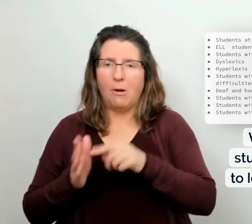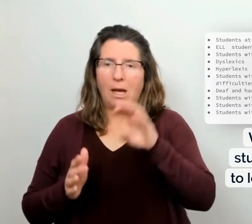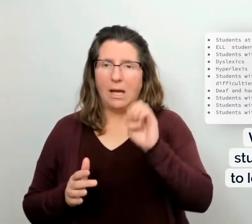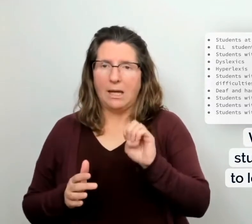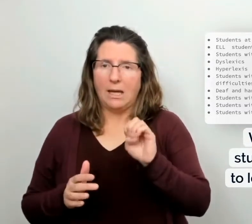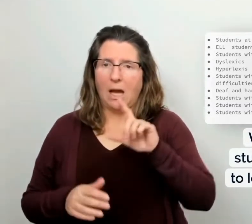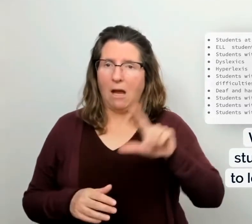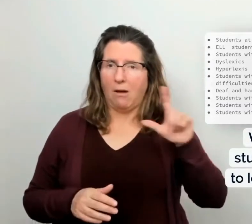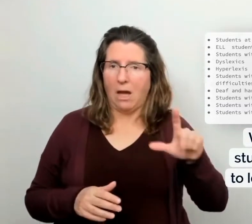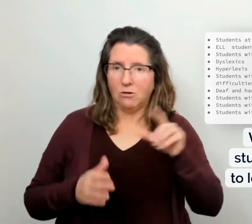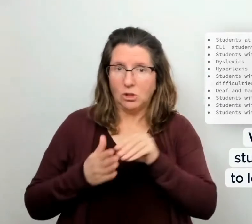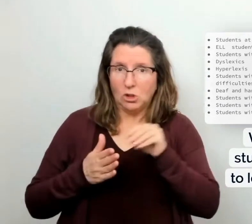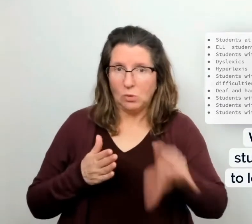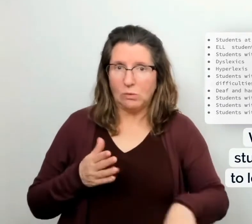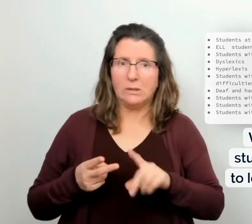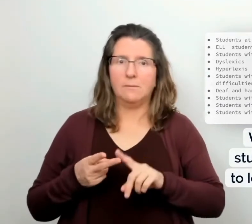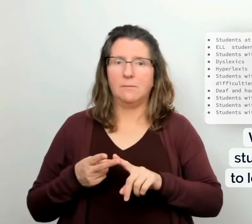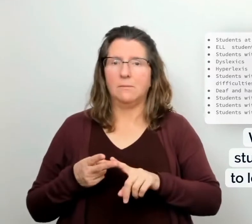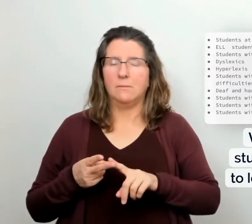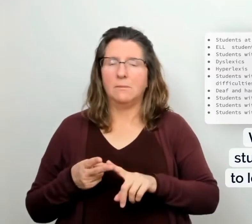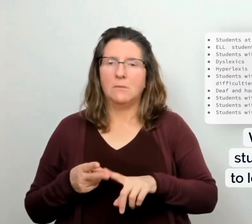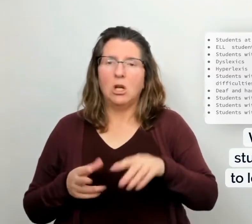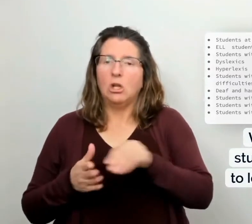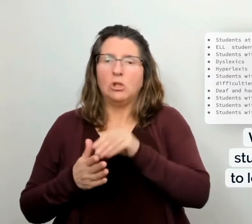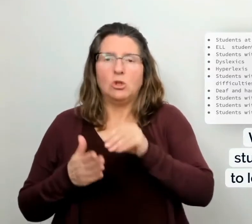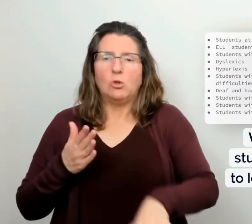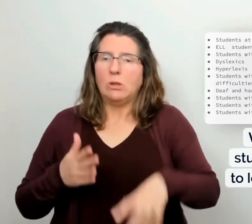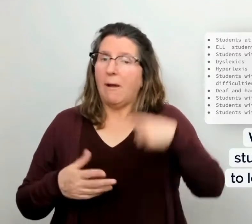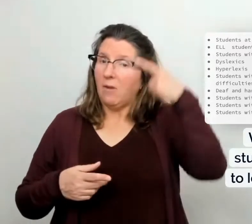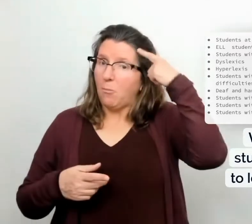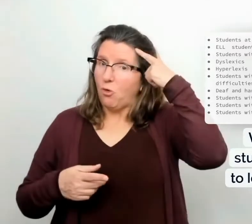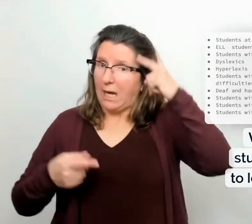Students who are potentially at risk include ELL students.